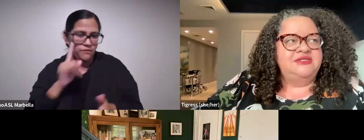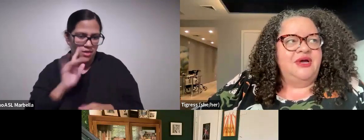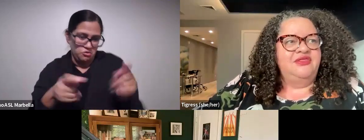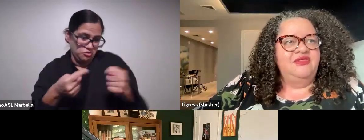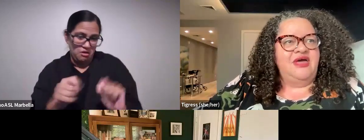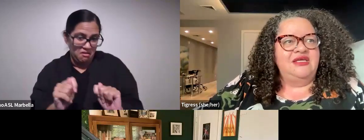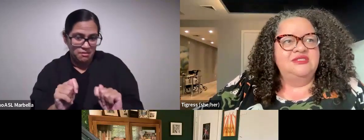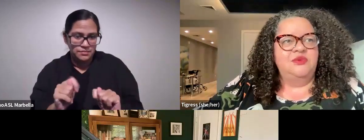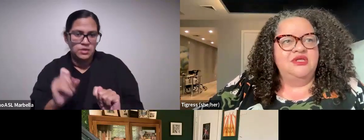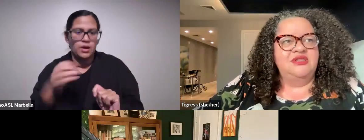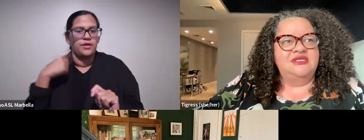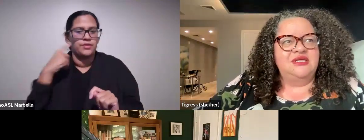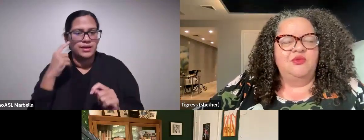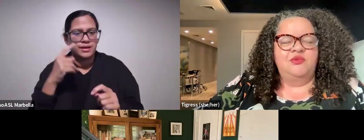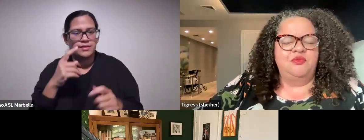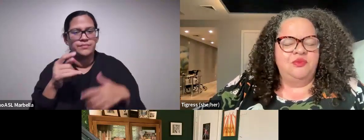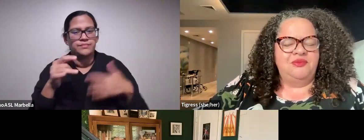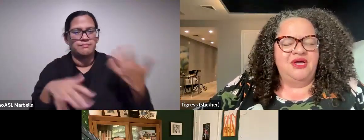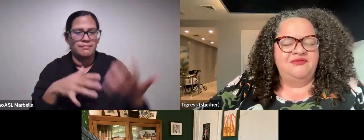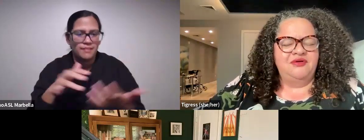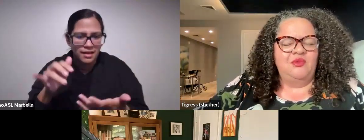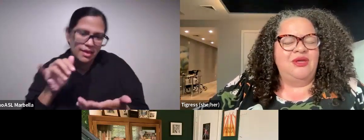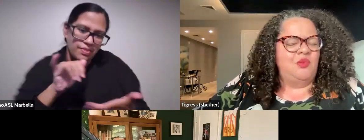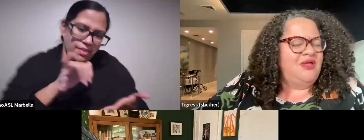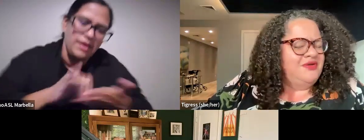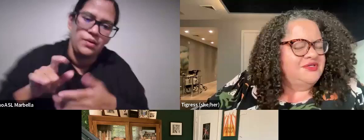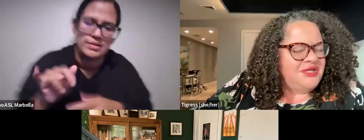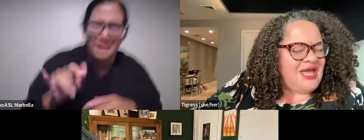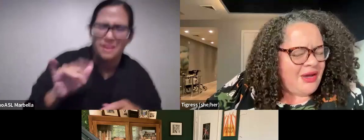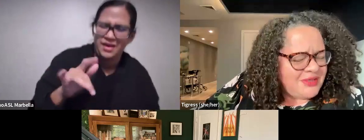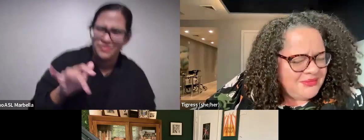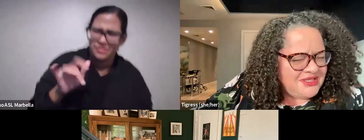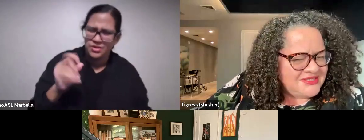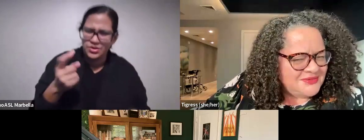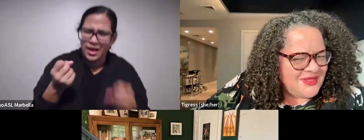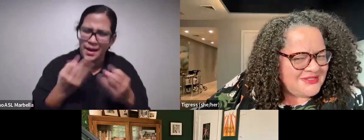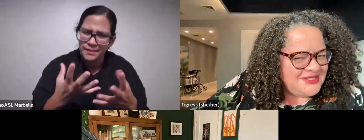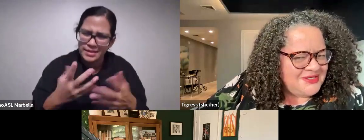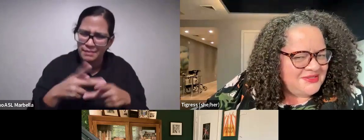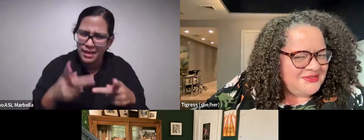And so I think that is one of the things that when people kind of go like, wait, what? There's only how many places where that's illegal,